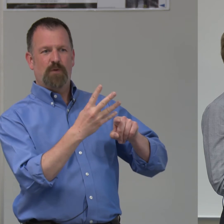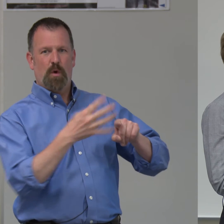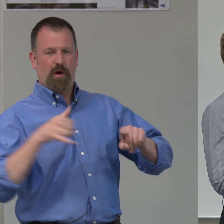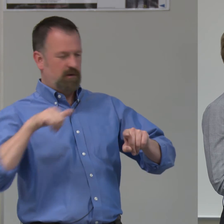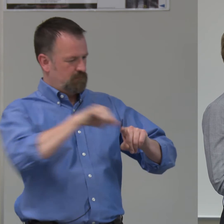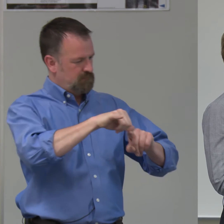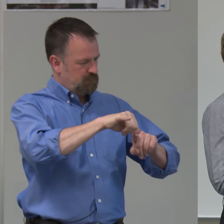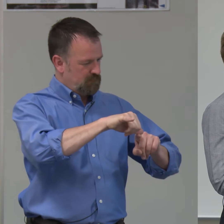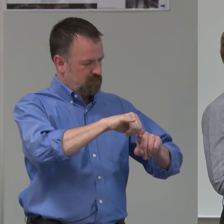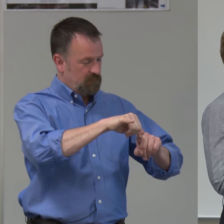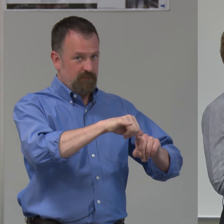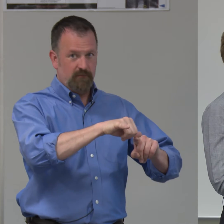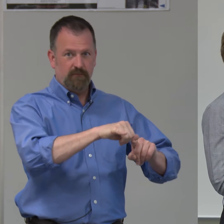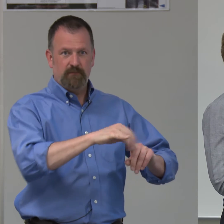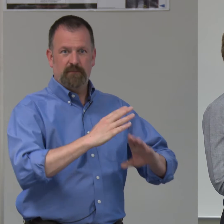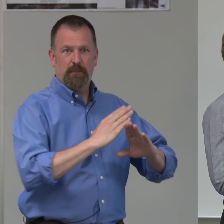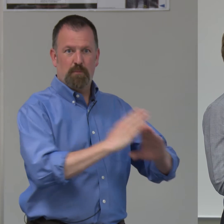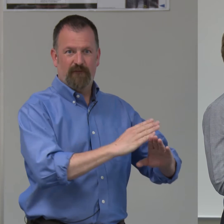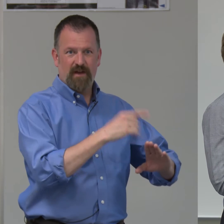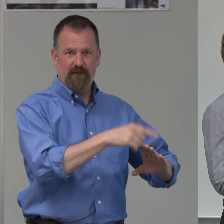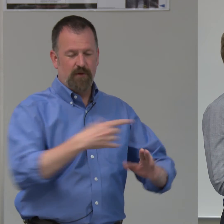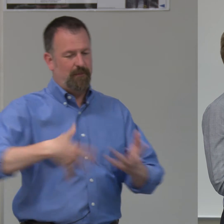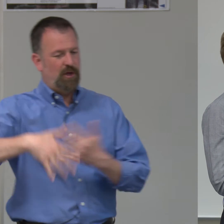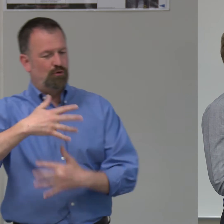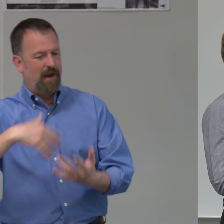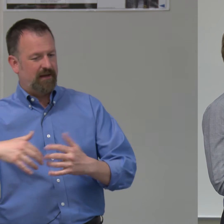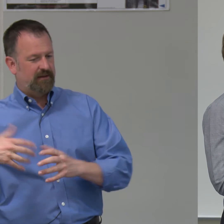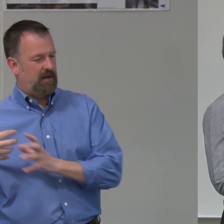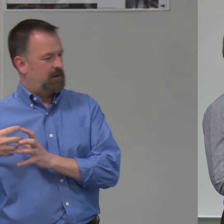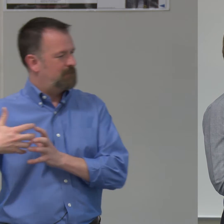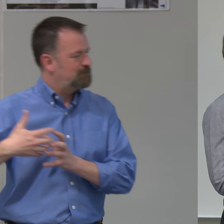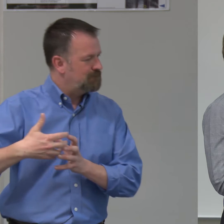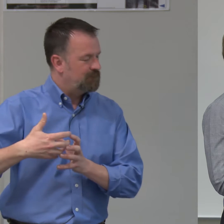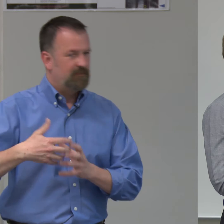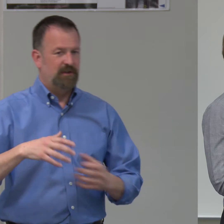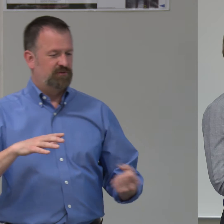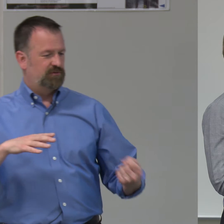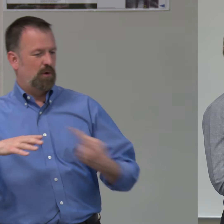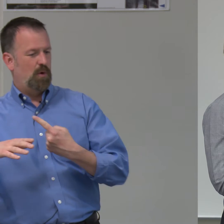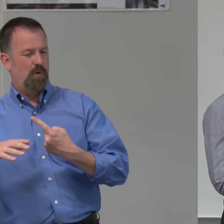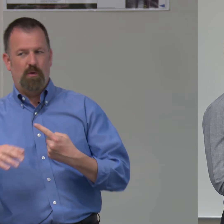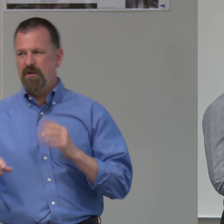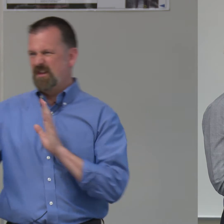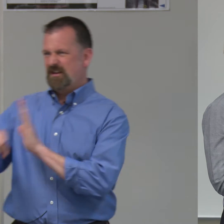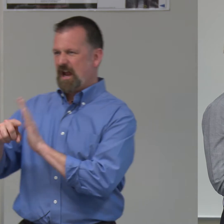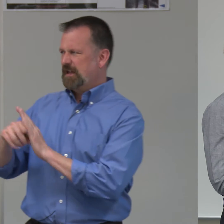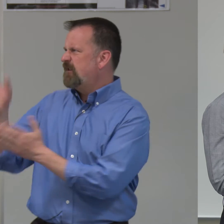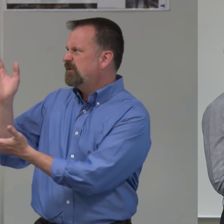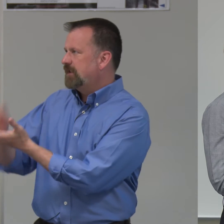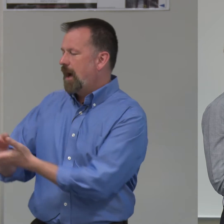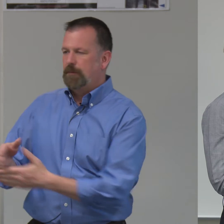and so they can stop it from interacting here and stop the negative signal to the T cell.